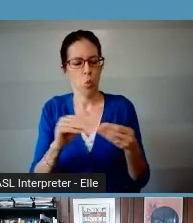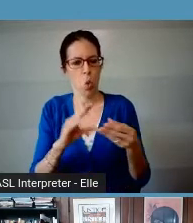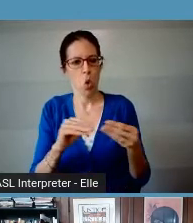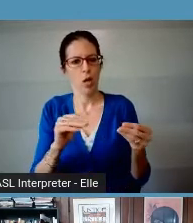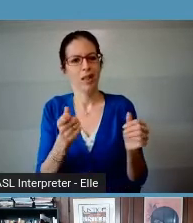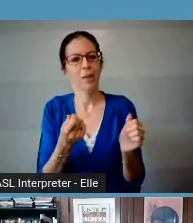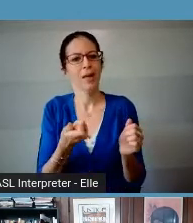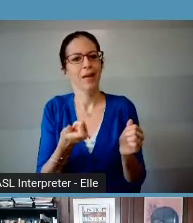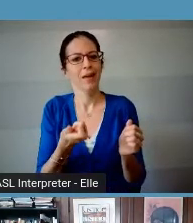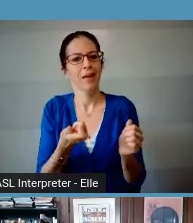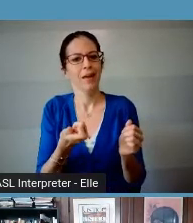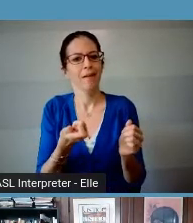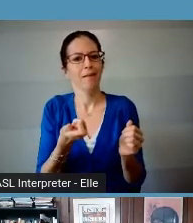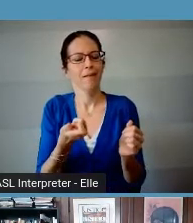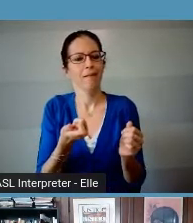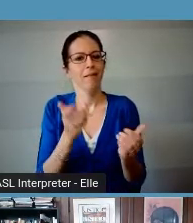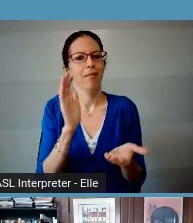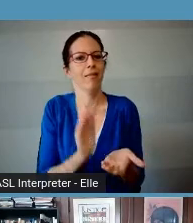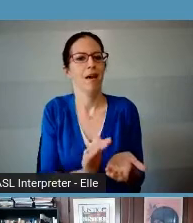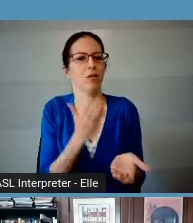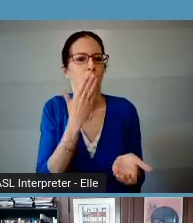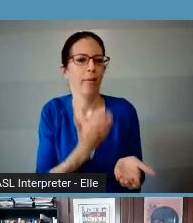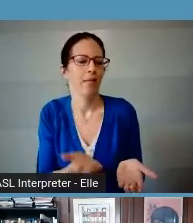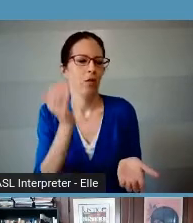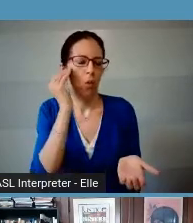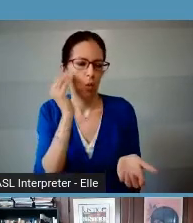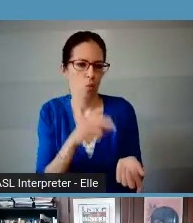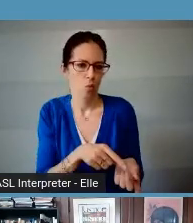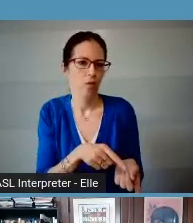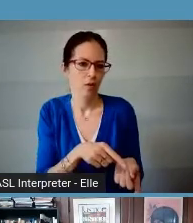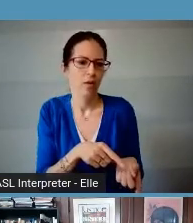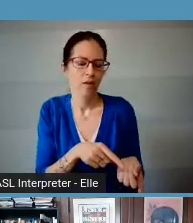I didn't get taught any of this in school but most people around get taught something